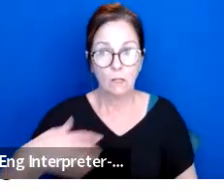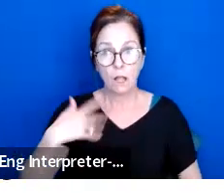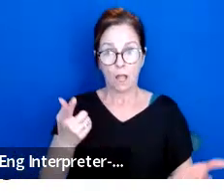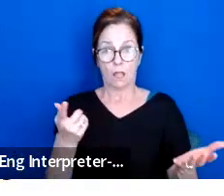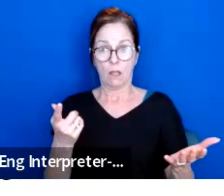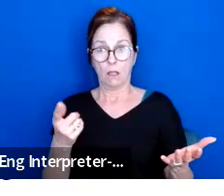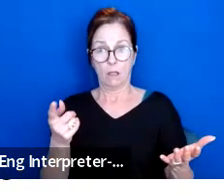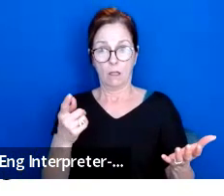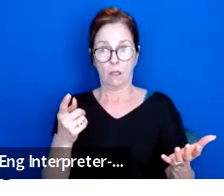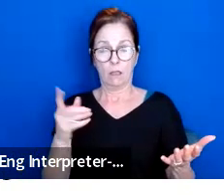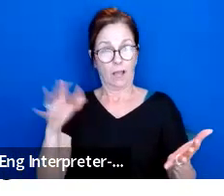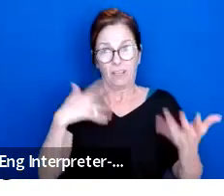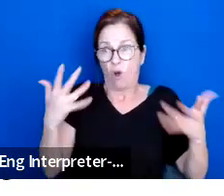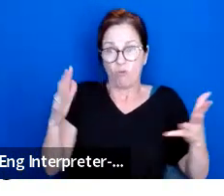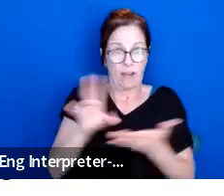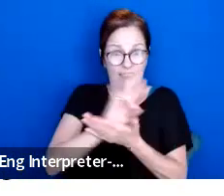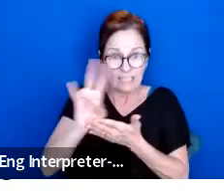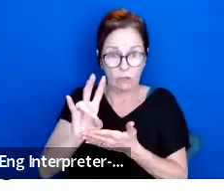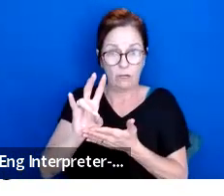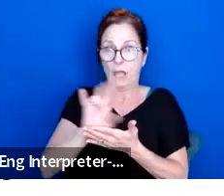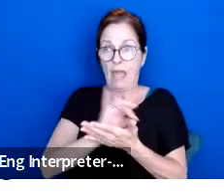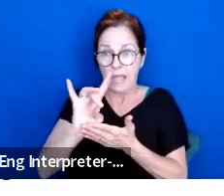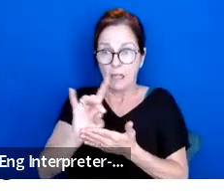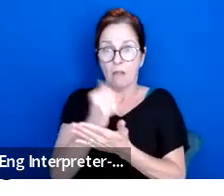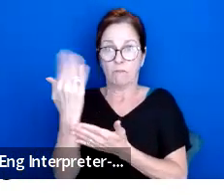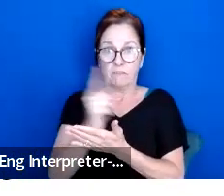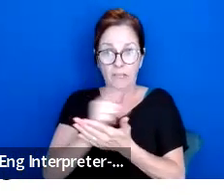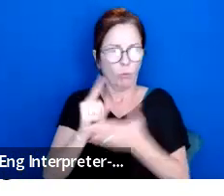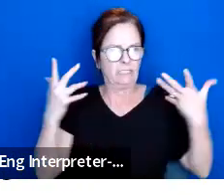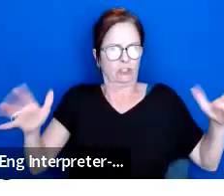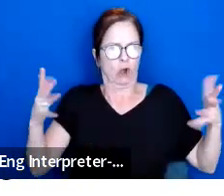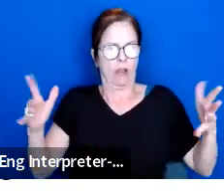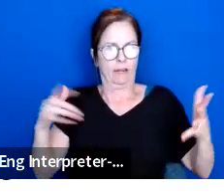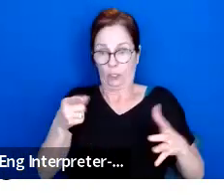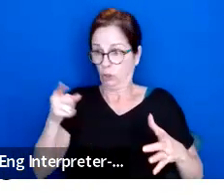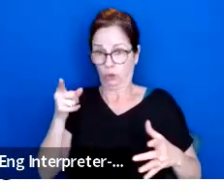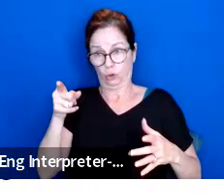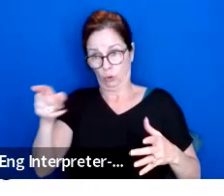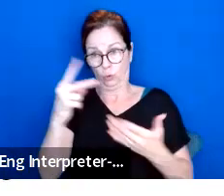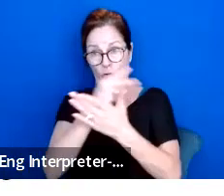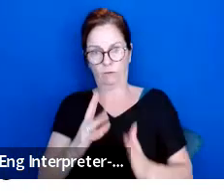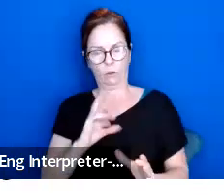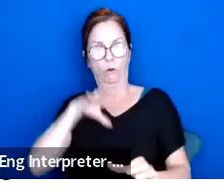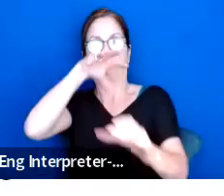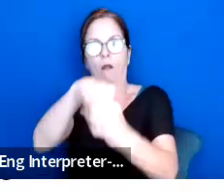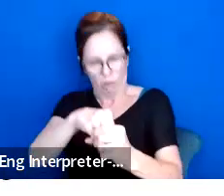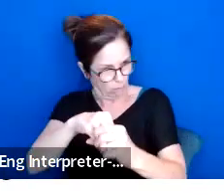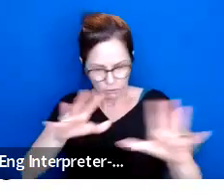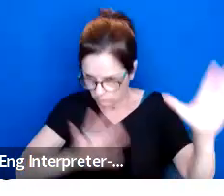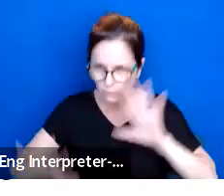Students already know what's going on and the questions that they may have had were answered in week 2.